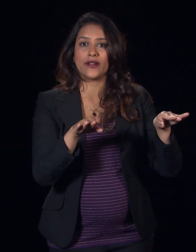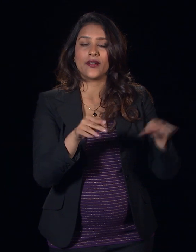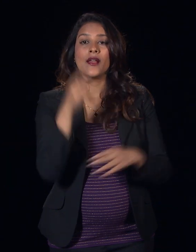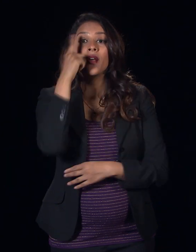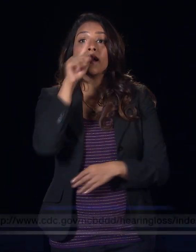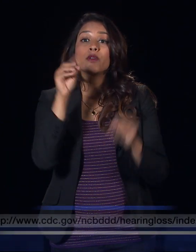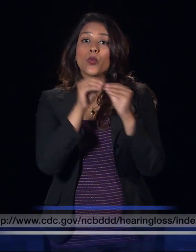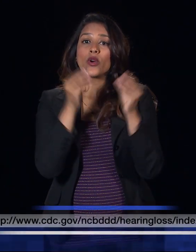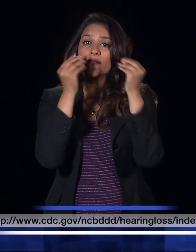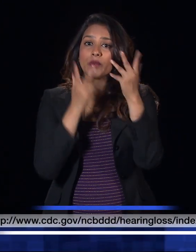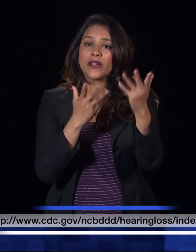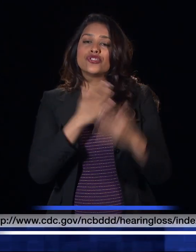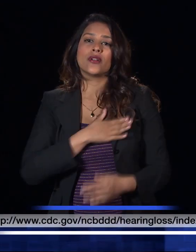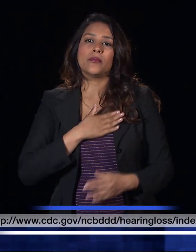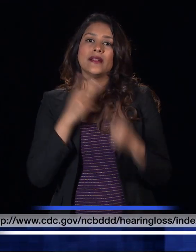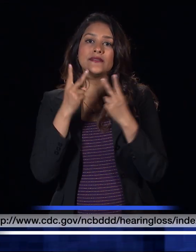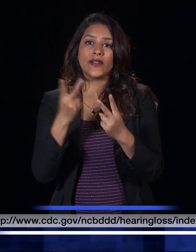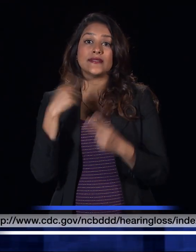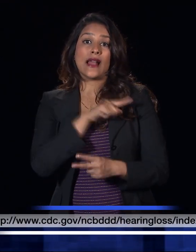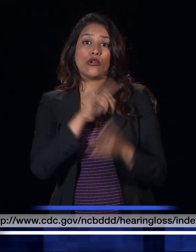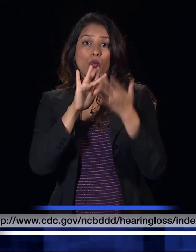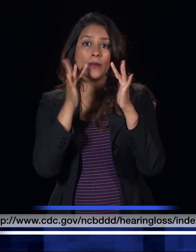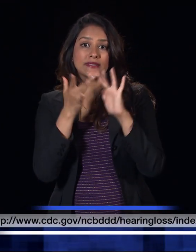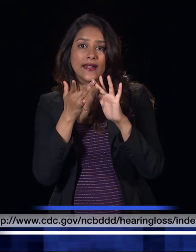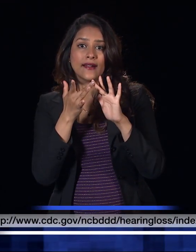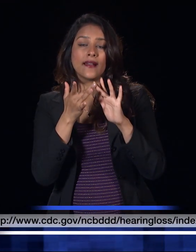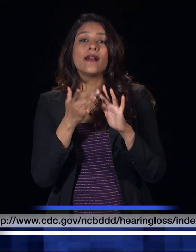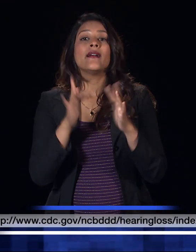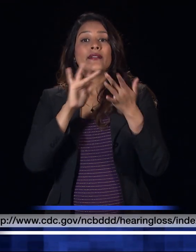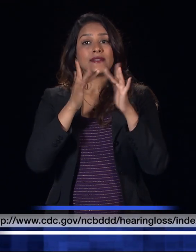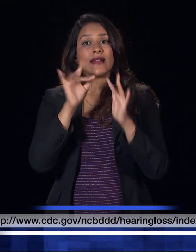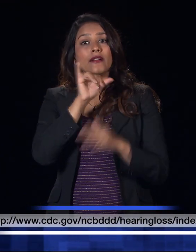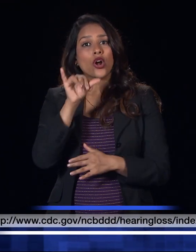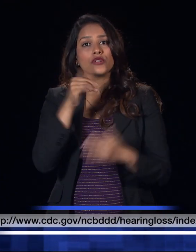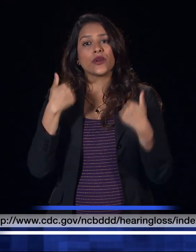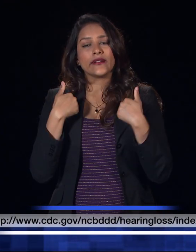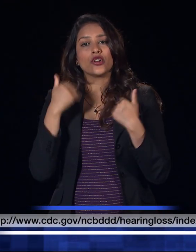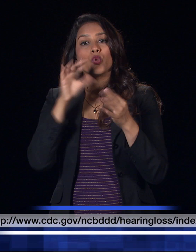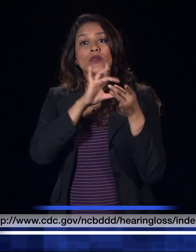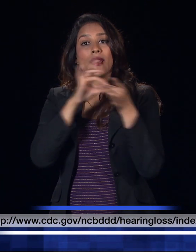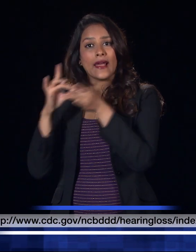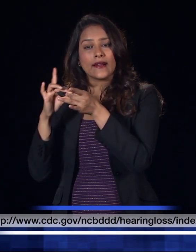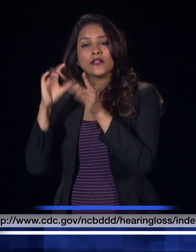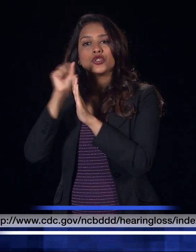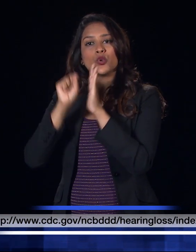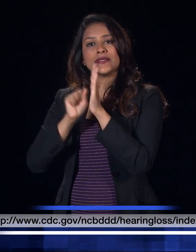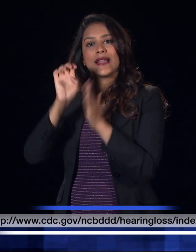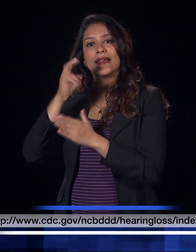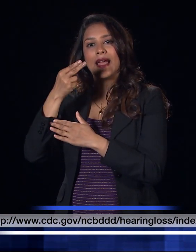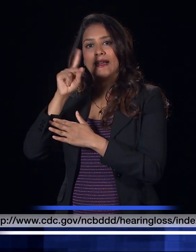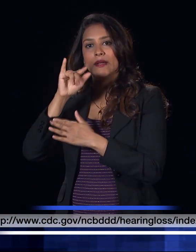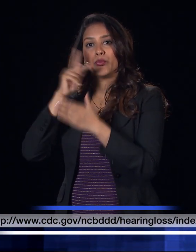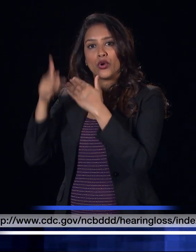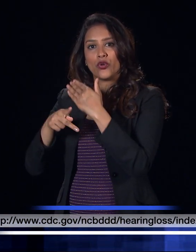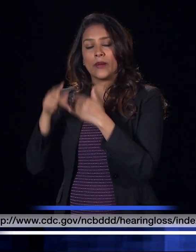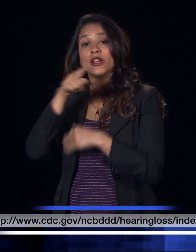For more information, please visit our website. The site also includes links to state EHDI programs